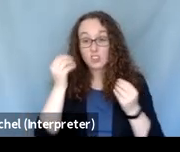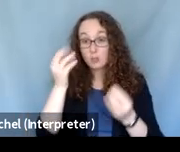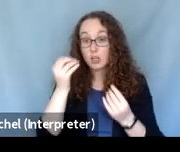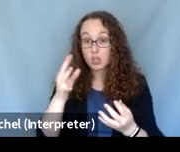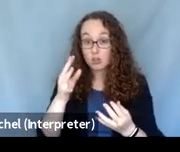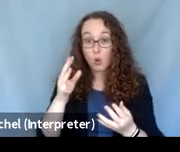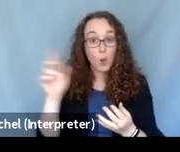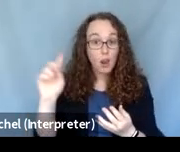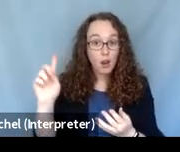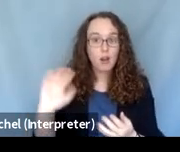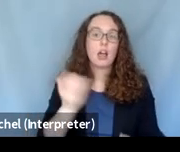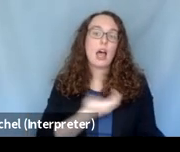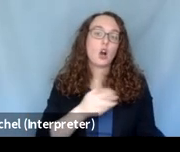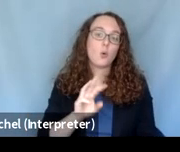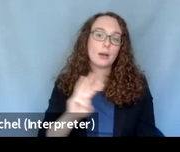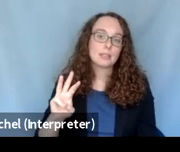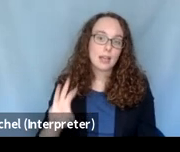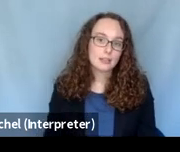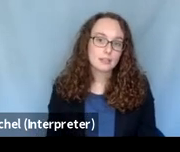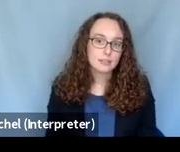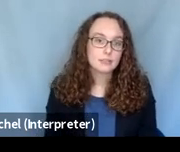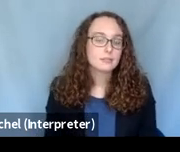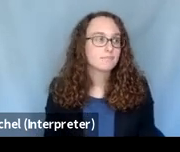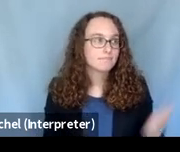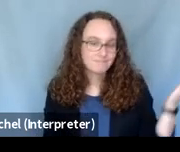so I'm going to click on the next page. So there you have it -